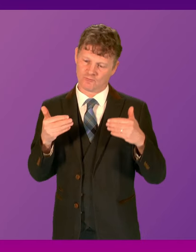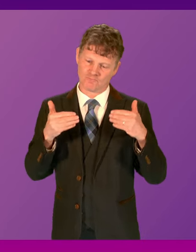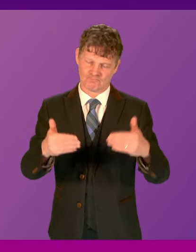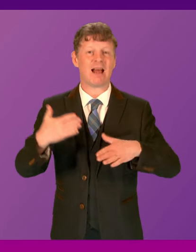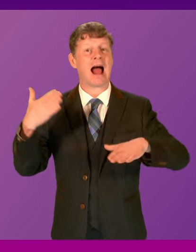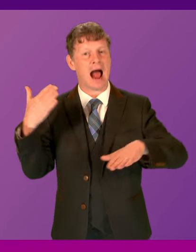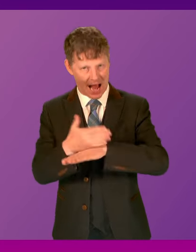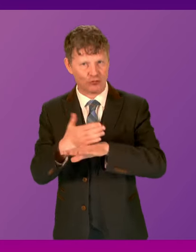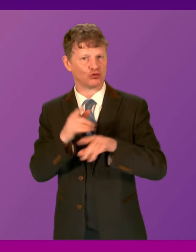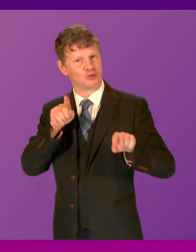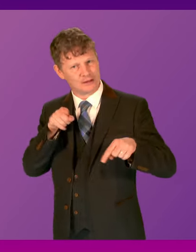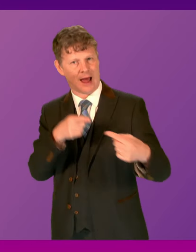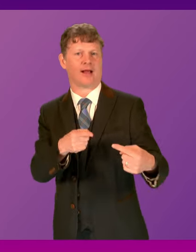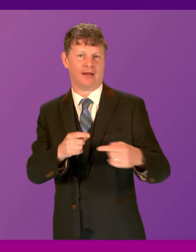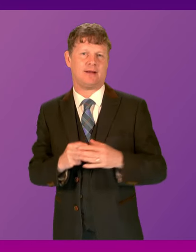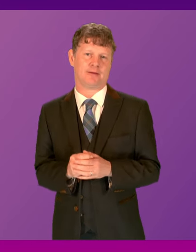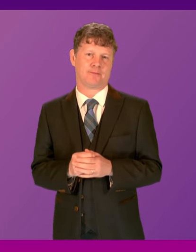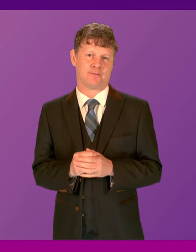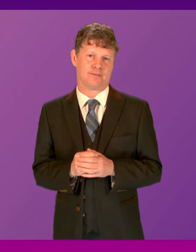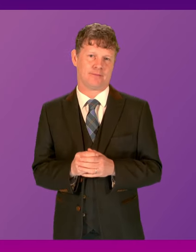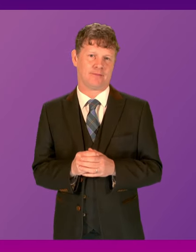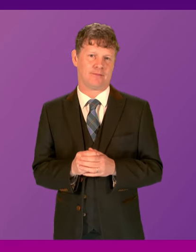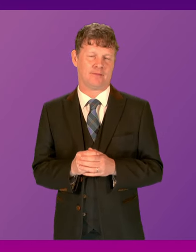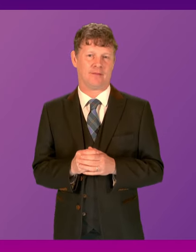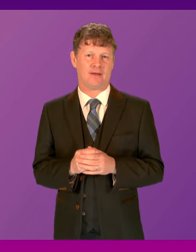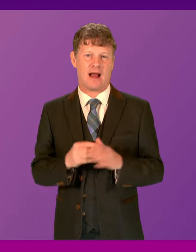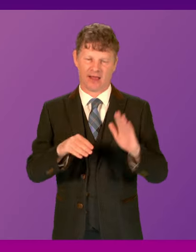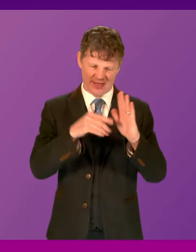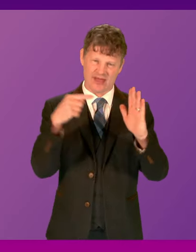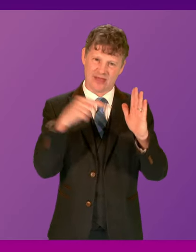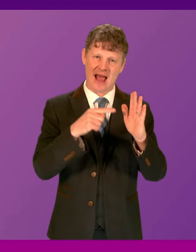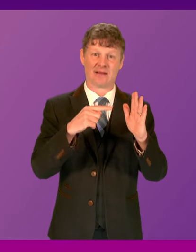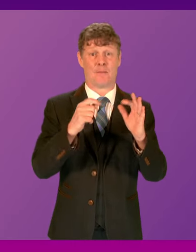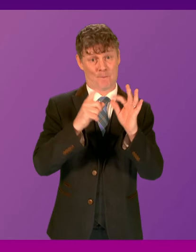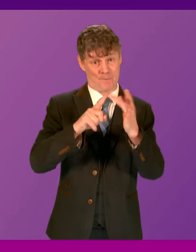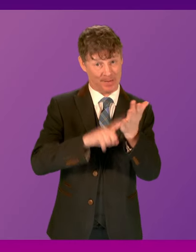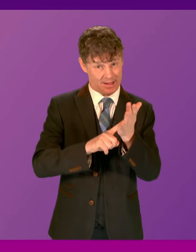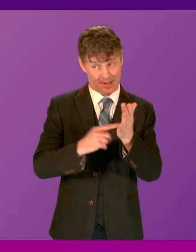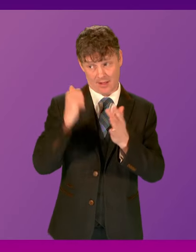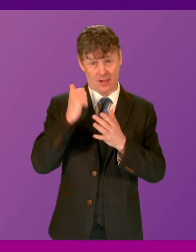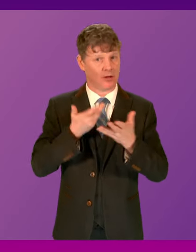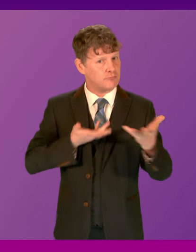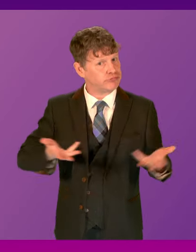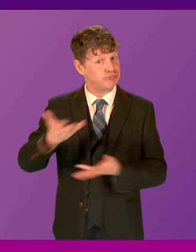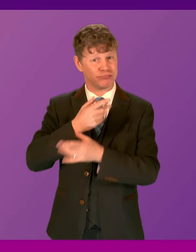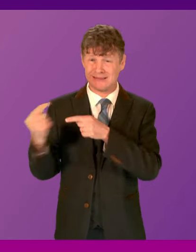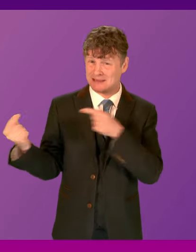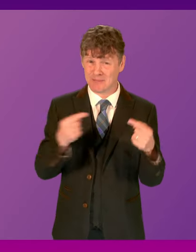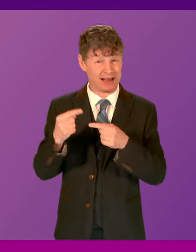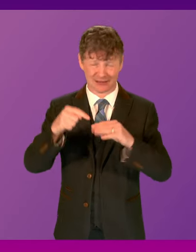tackle hate crime. The bill was, of course, debated thoroughly in the chamber. It is